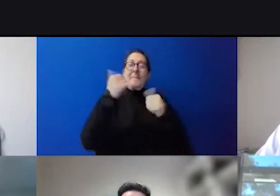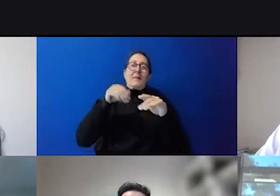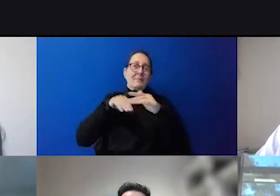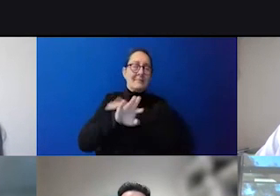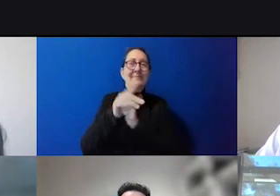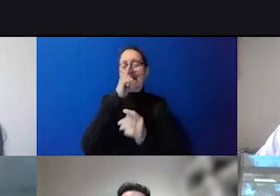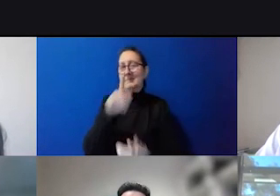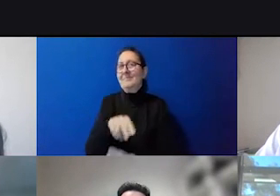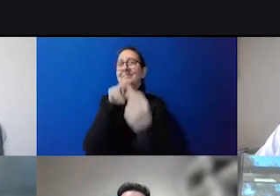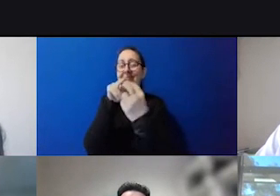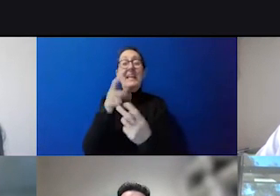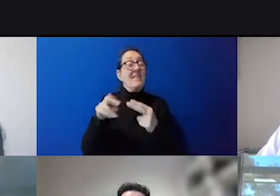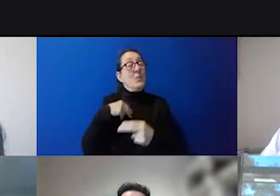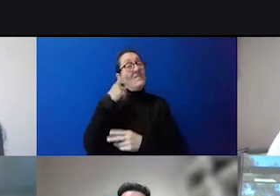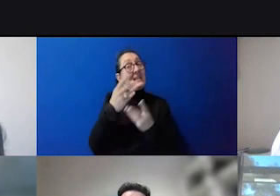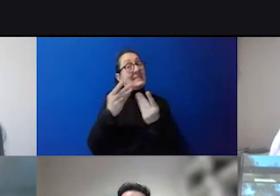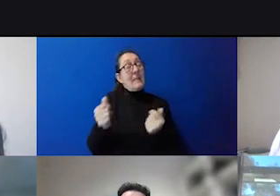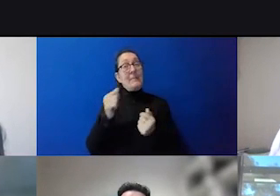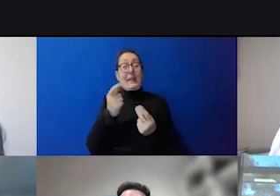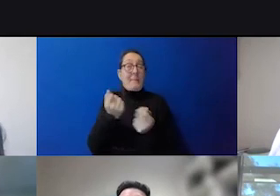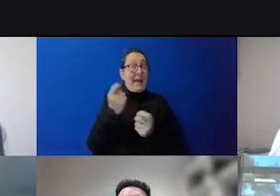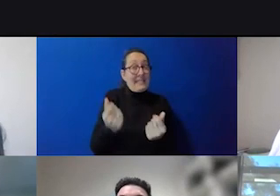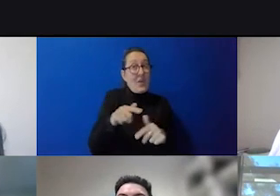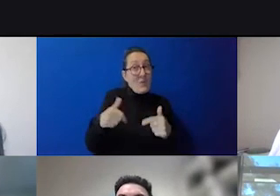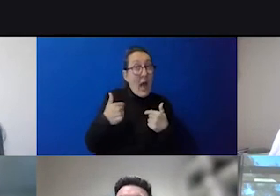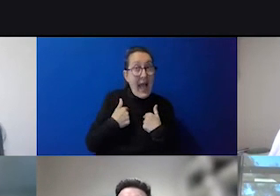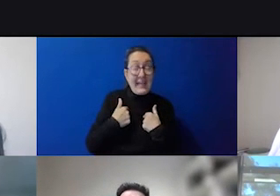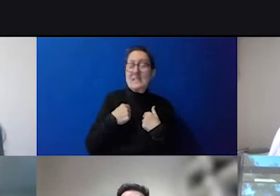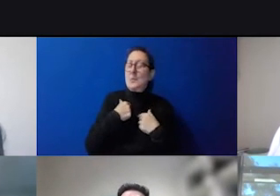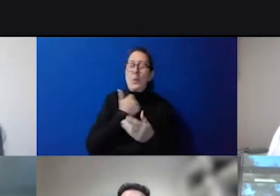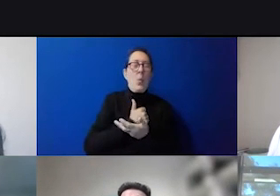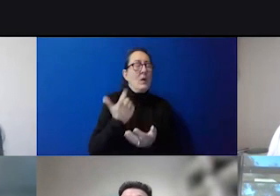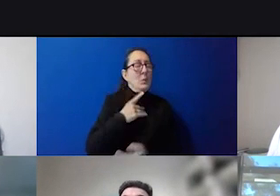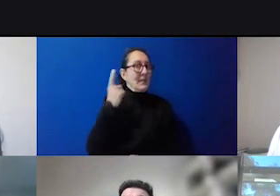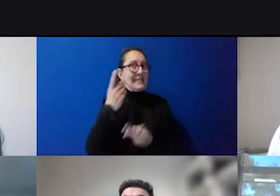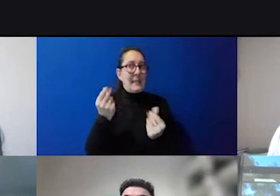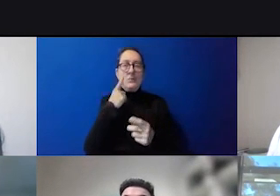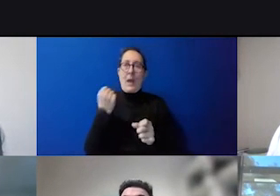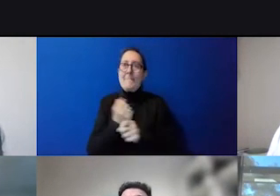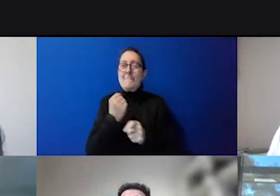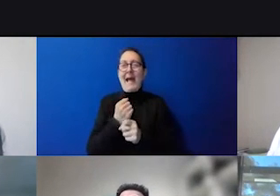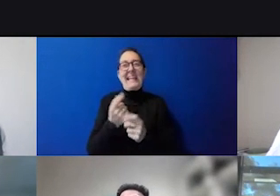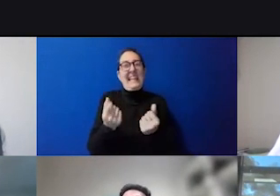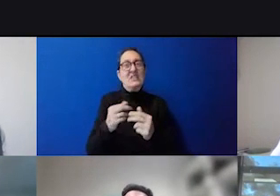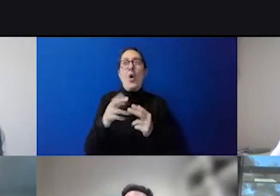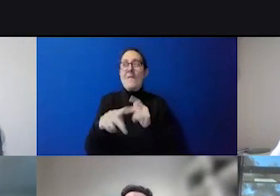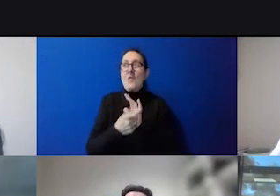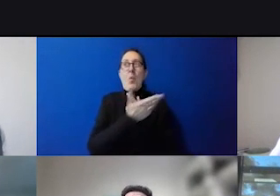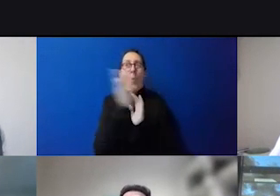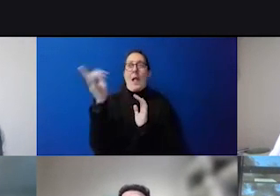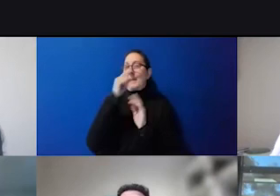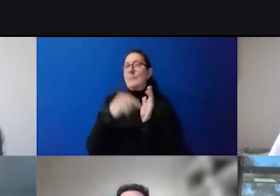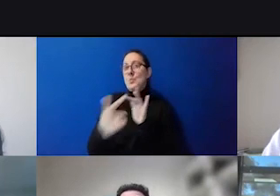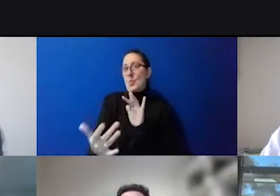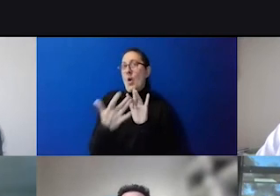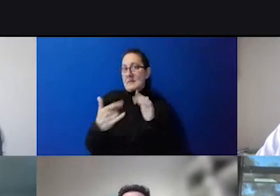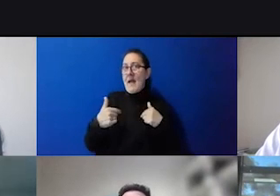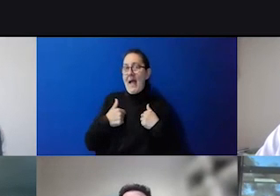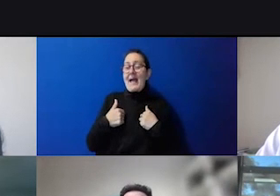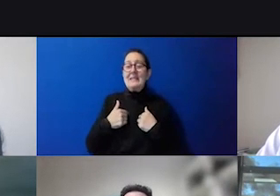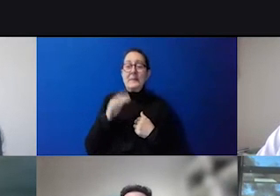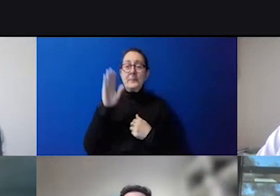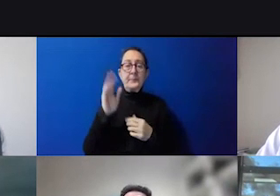it thank you so much I should just add as well um that you can uh that you can uh call